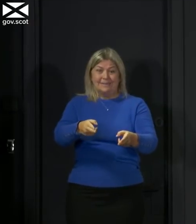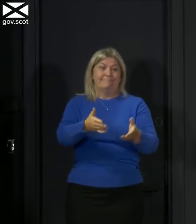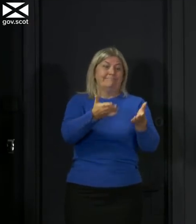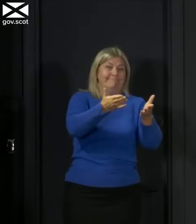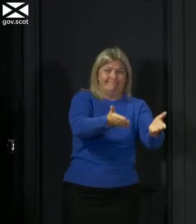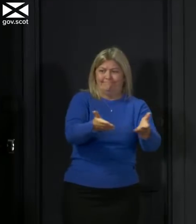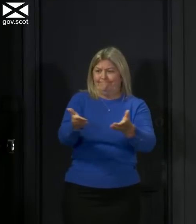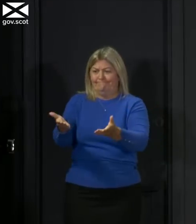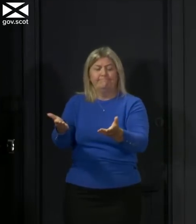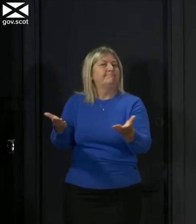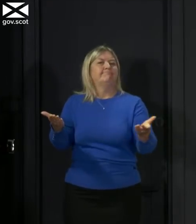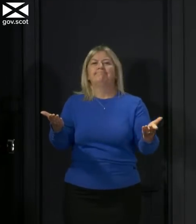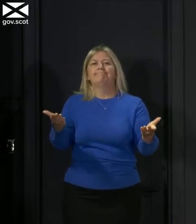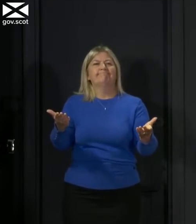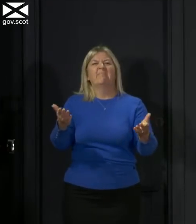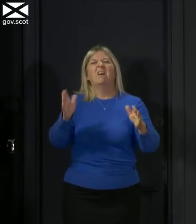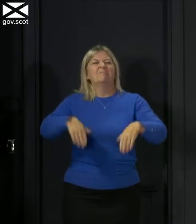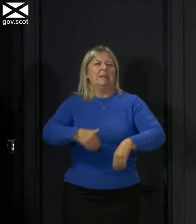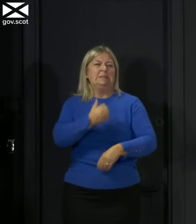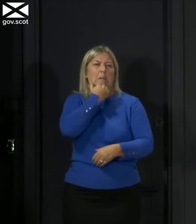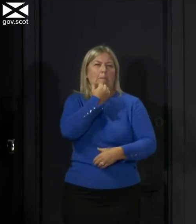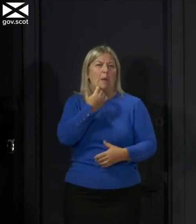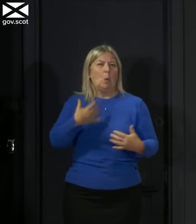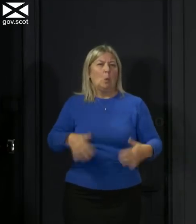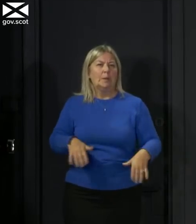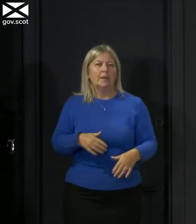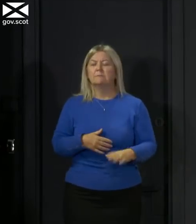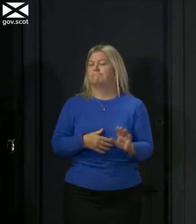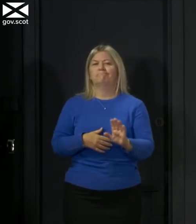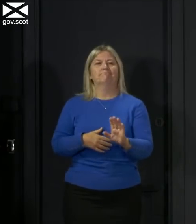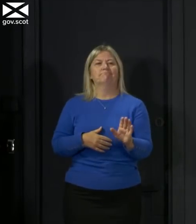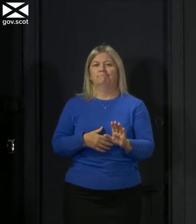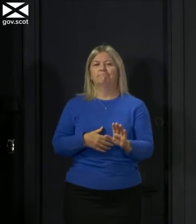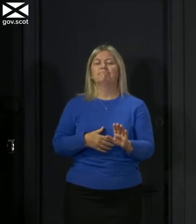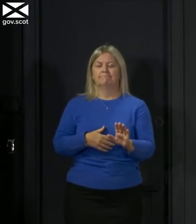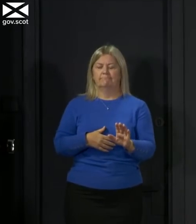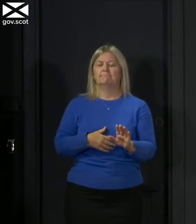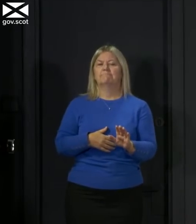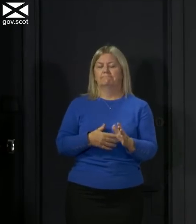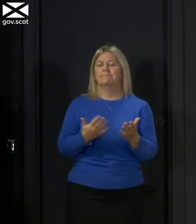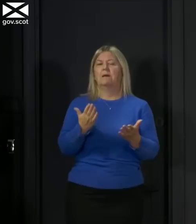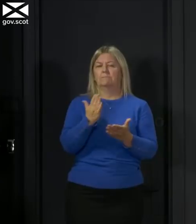Every single one of them represents the loss of a unique and irreplaceable individual.